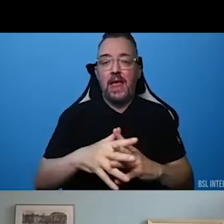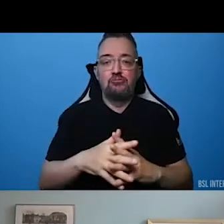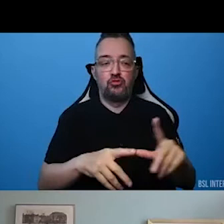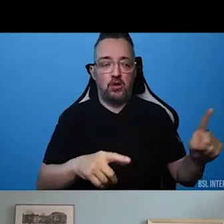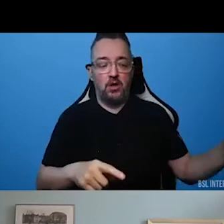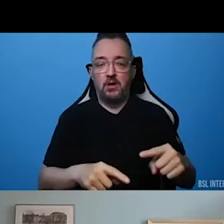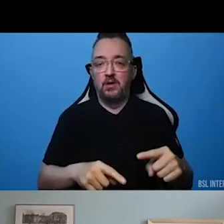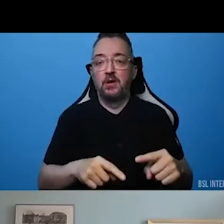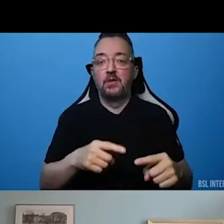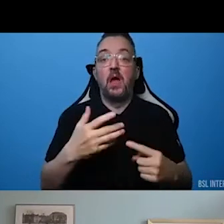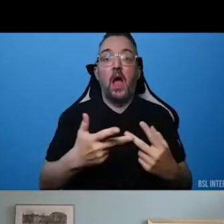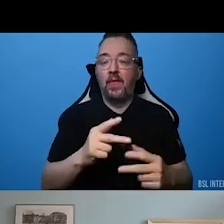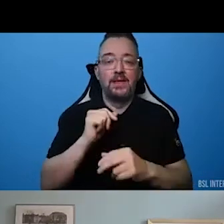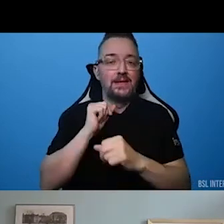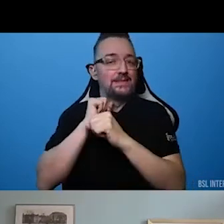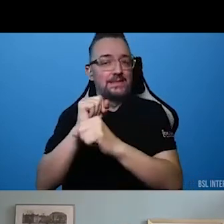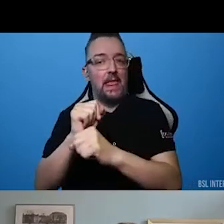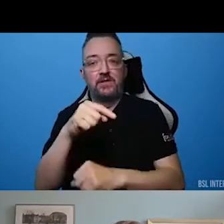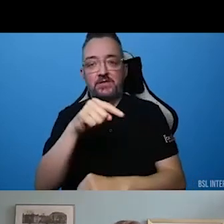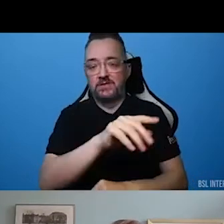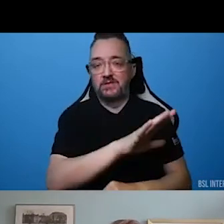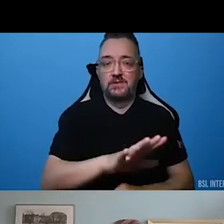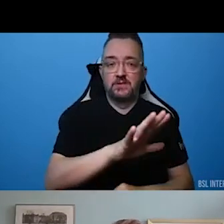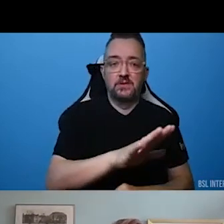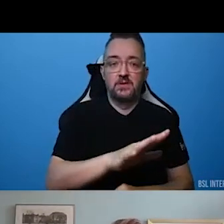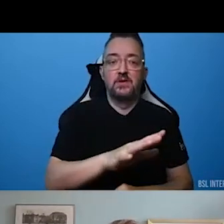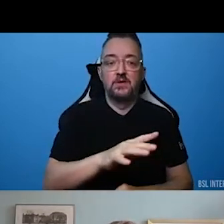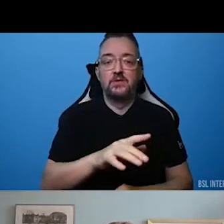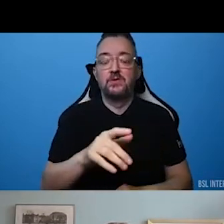another slave-based economic system. So some of my own work has been looking at for example